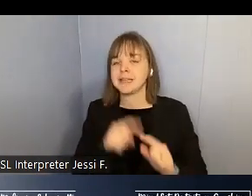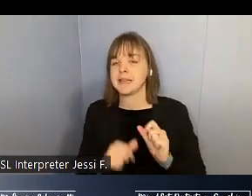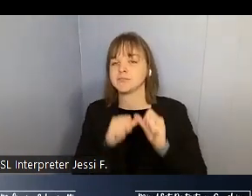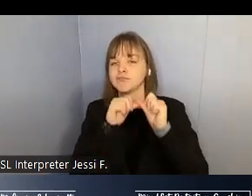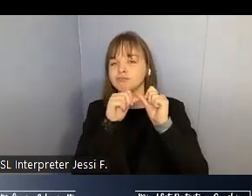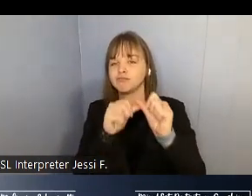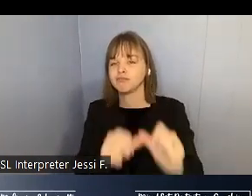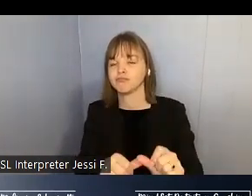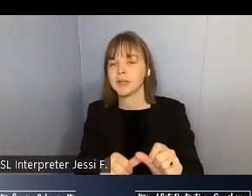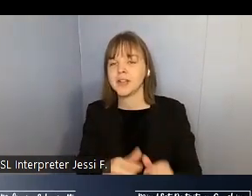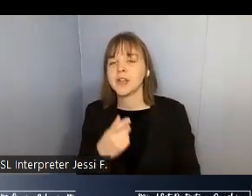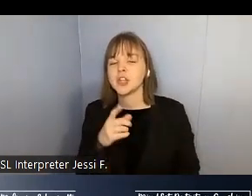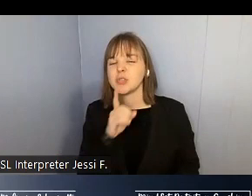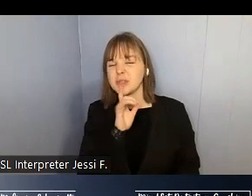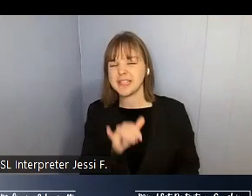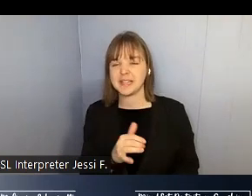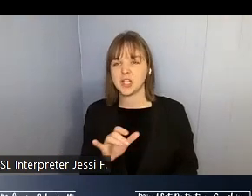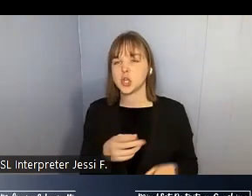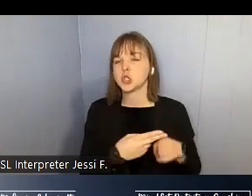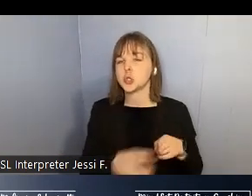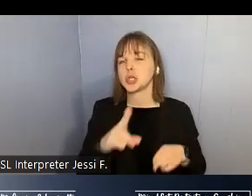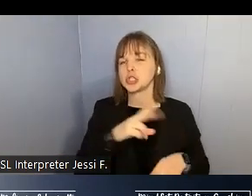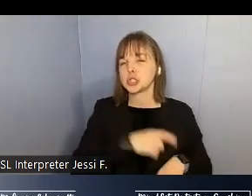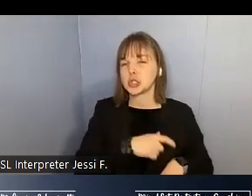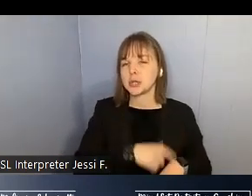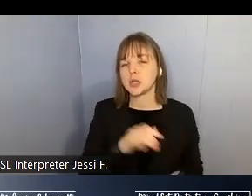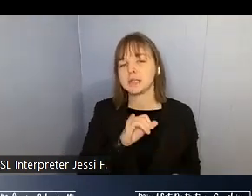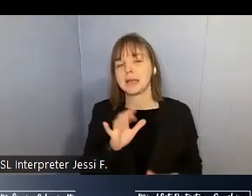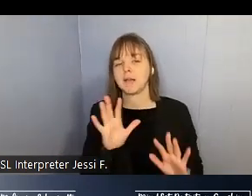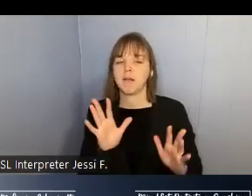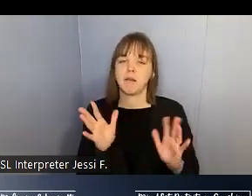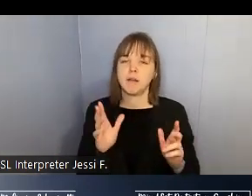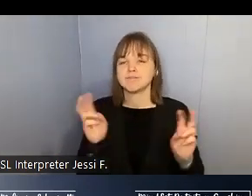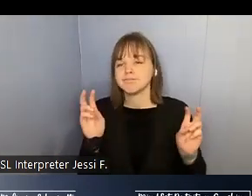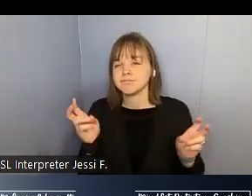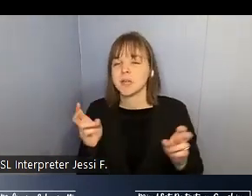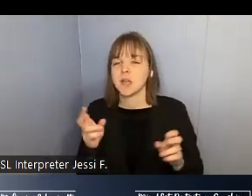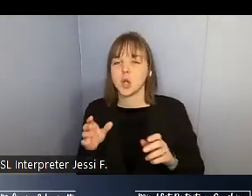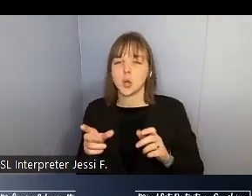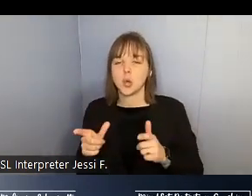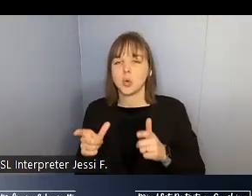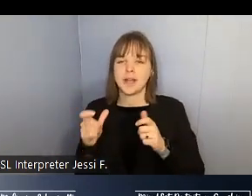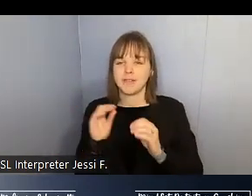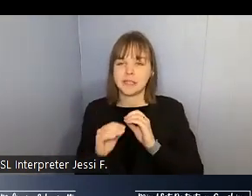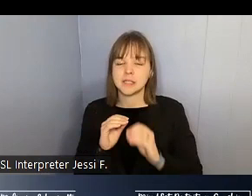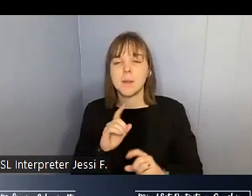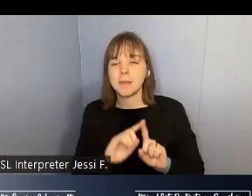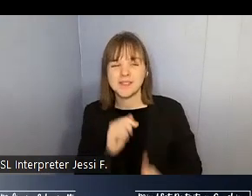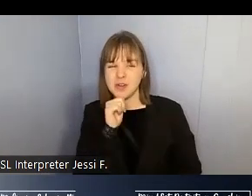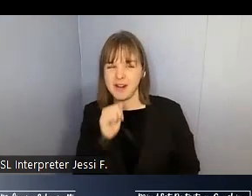long term lifestyle habit and mindset challenges. And there's no such thing as the best diet.